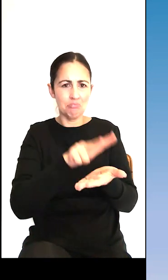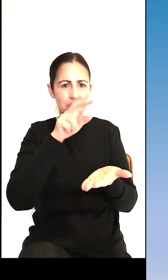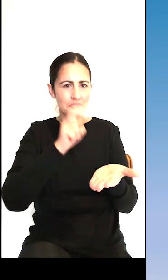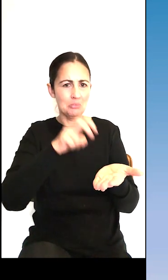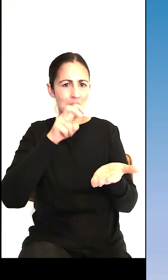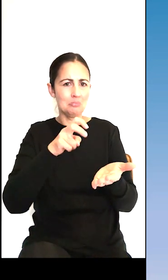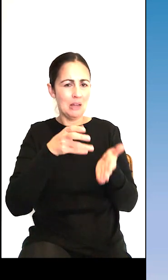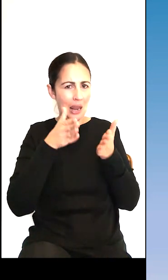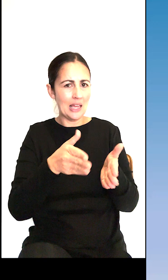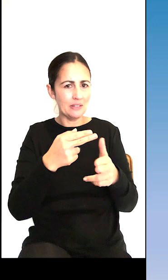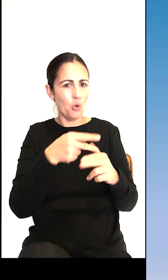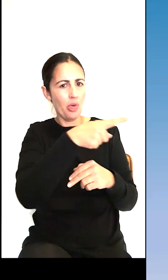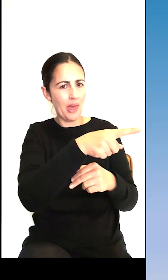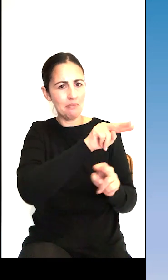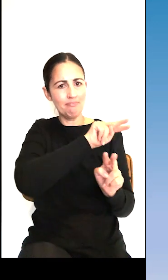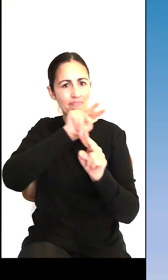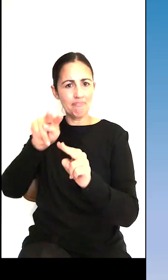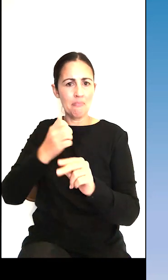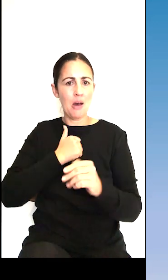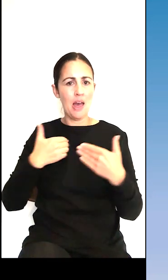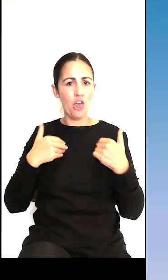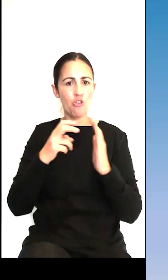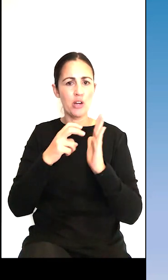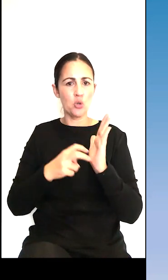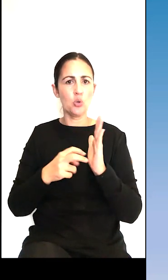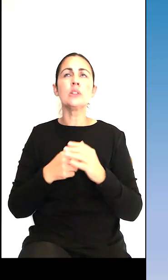I just, I guess for that question, if it's a healthcare provider